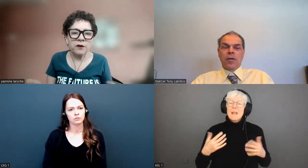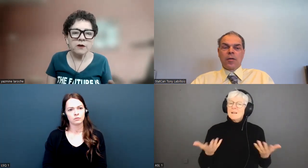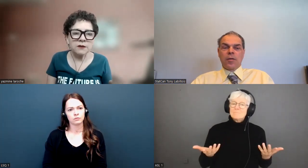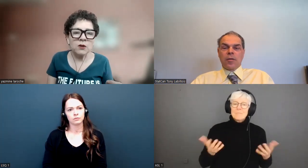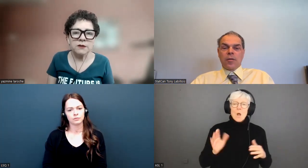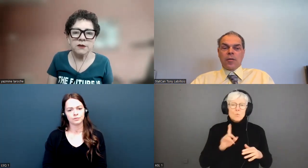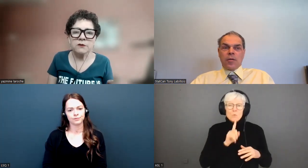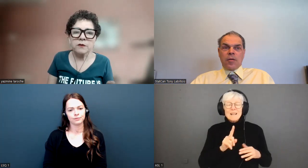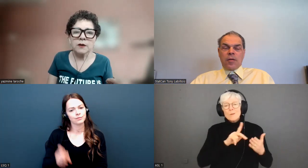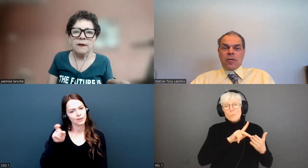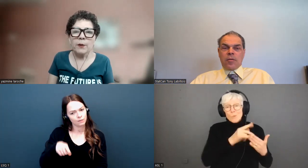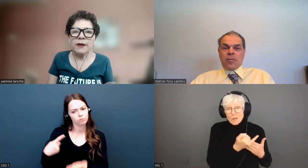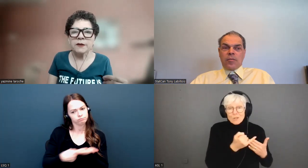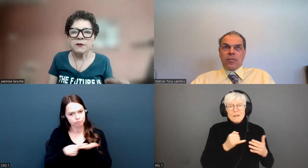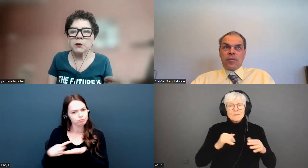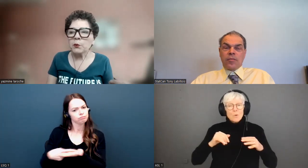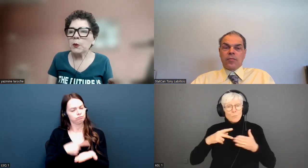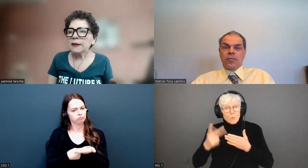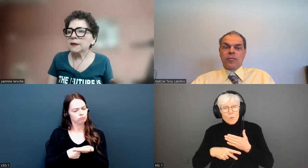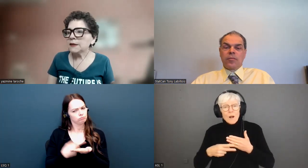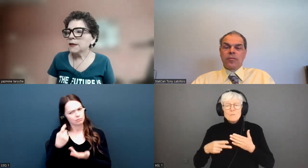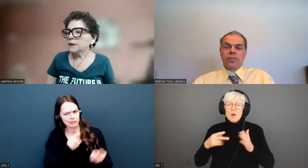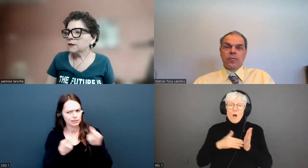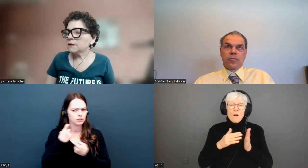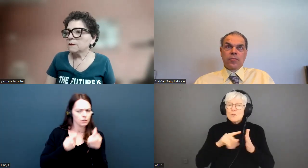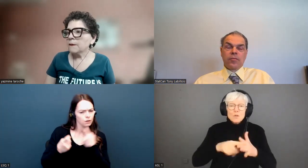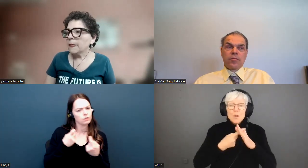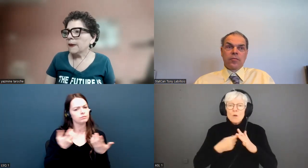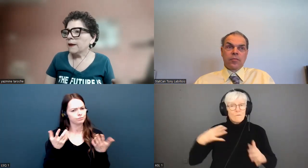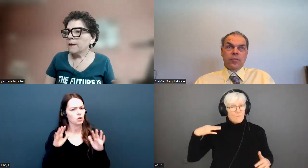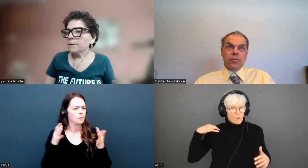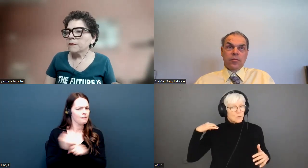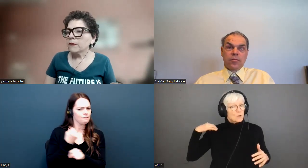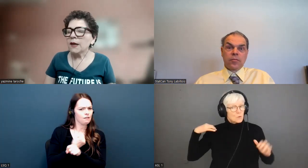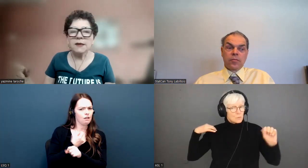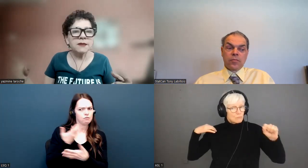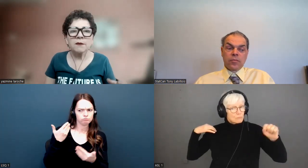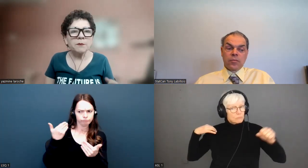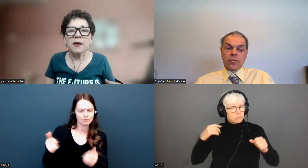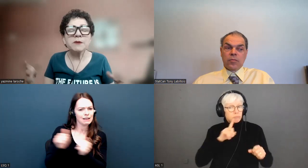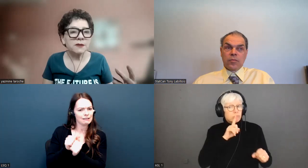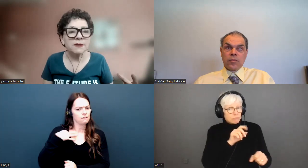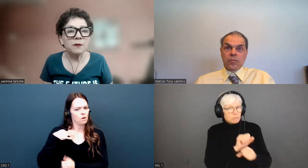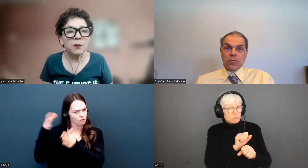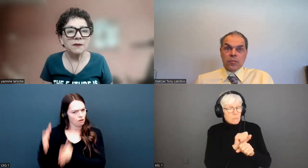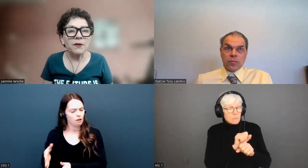start as volunteer driven but at a certain point it needs to um it needs to become sustainable